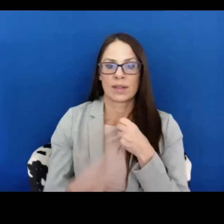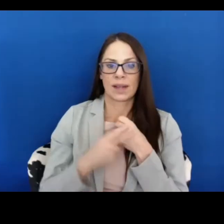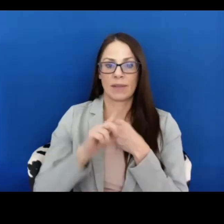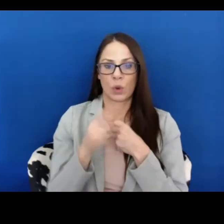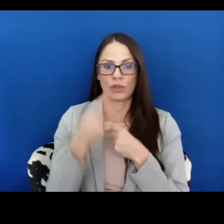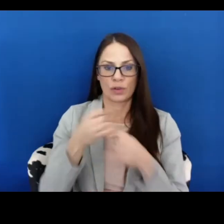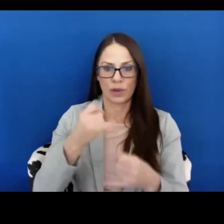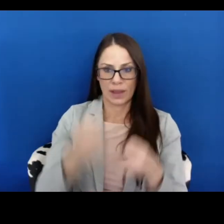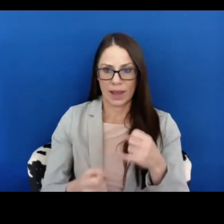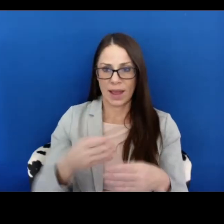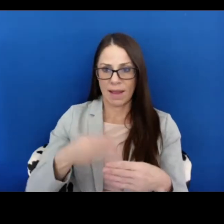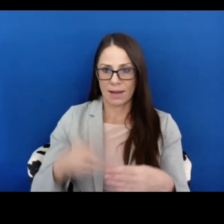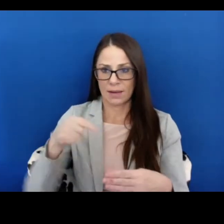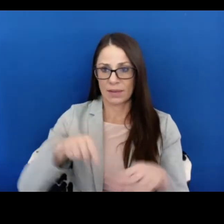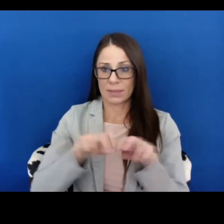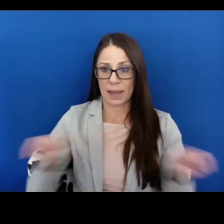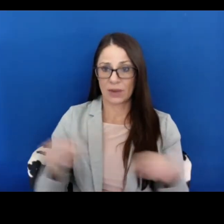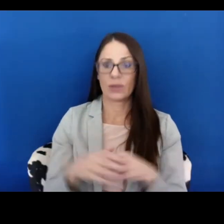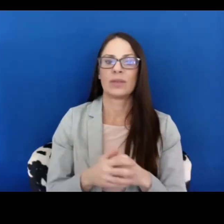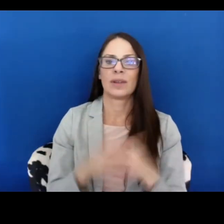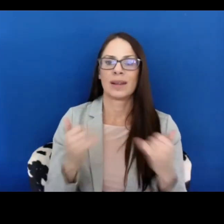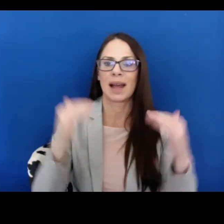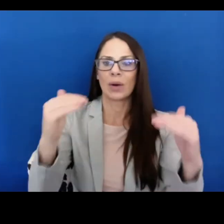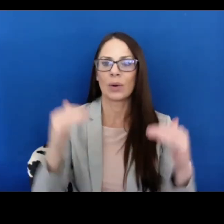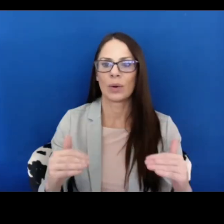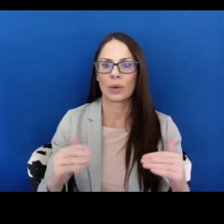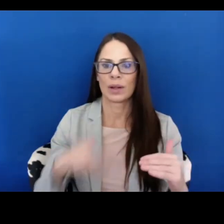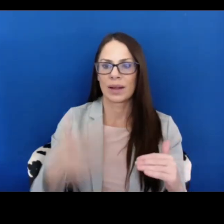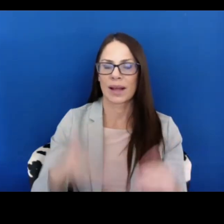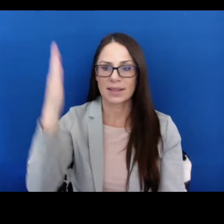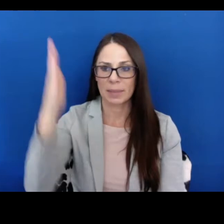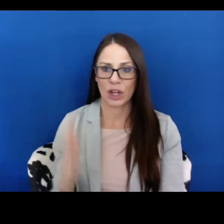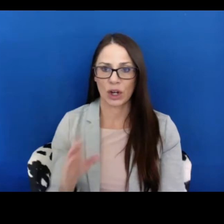panel as a whole. And we're going to move now to our next speaker, which is Dr.